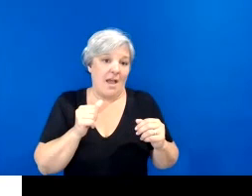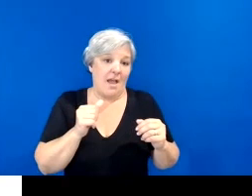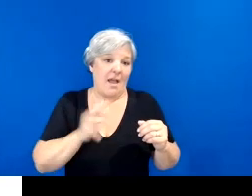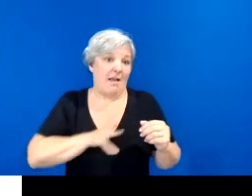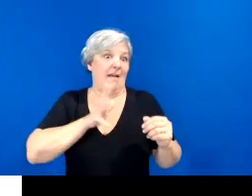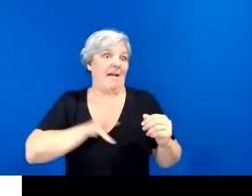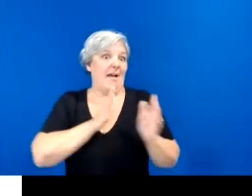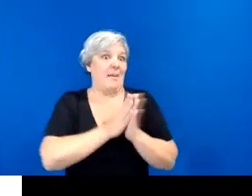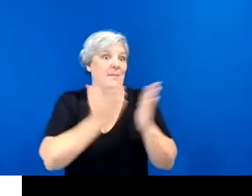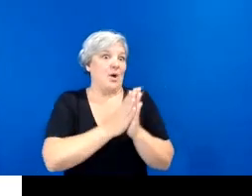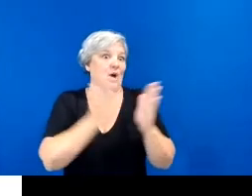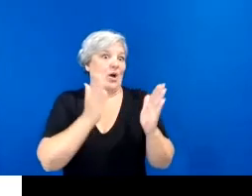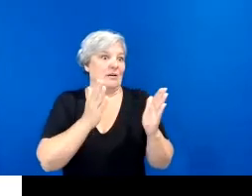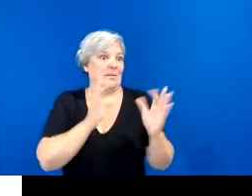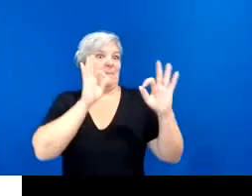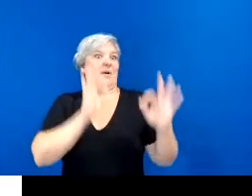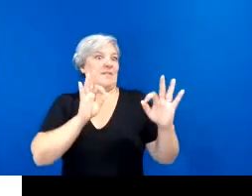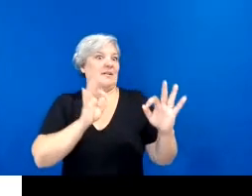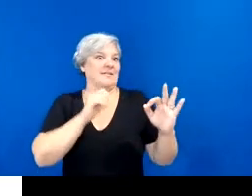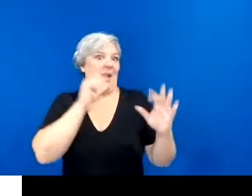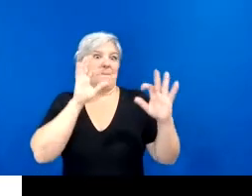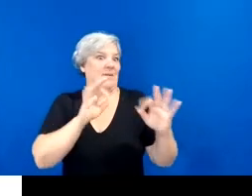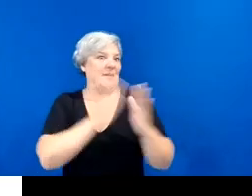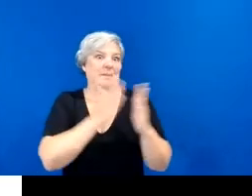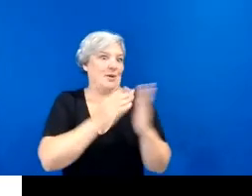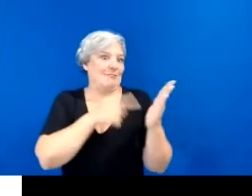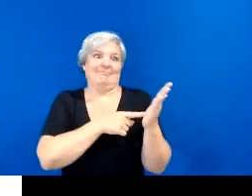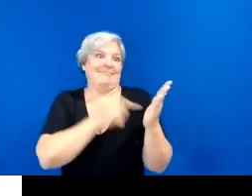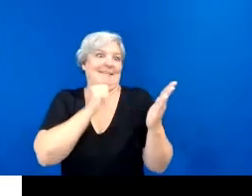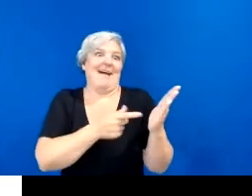as you're used to with commercial text.